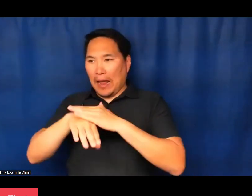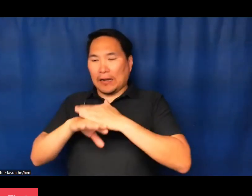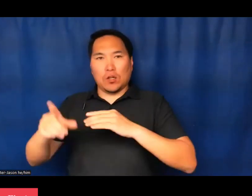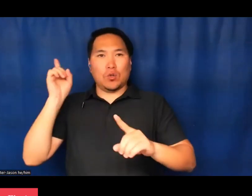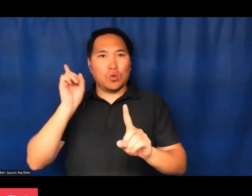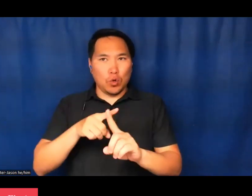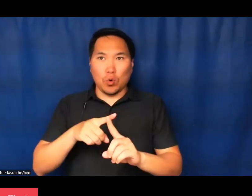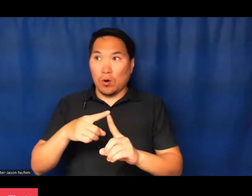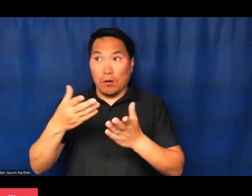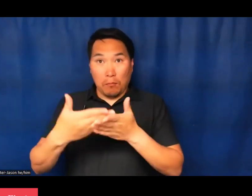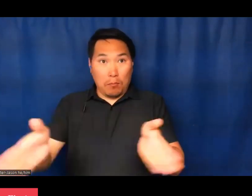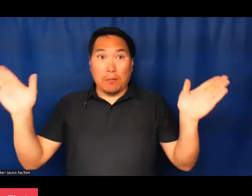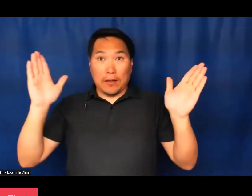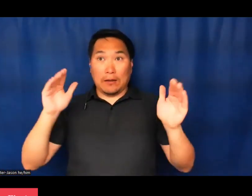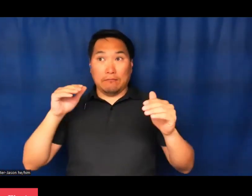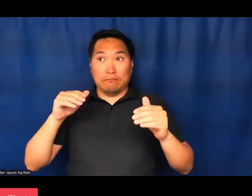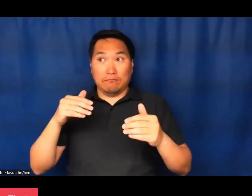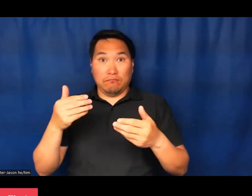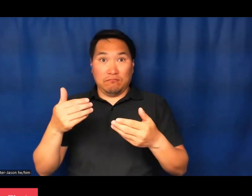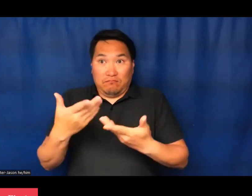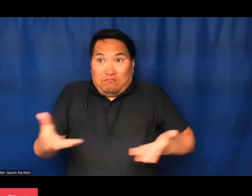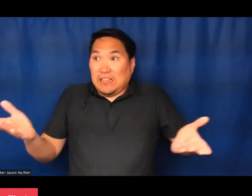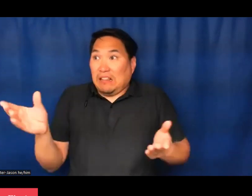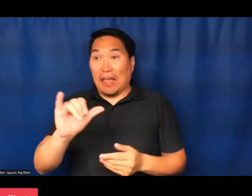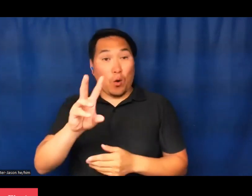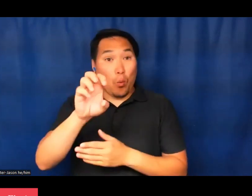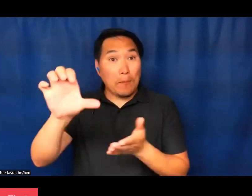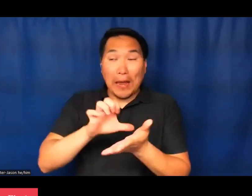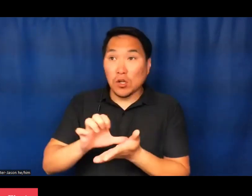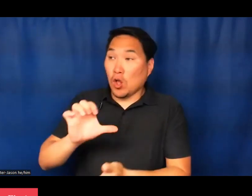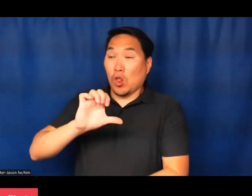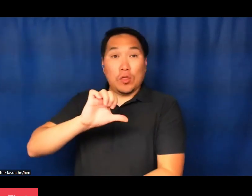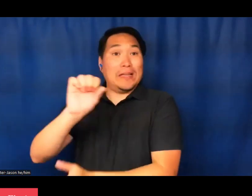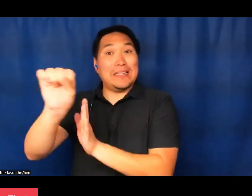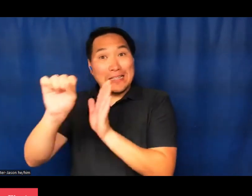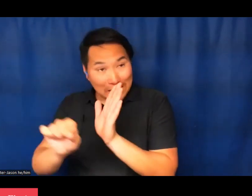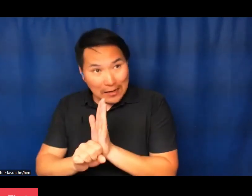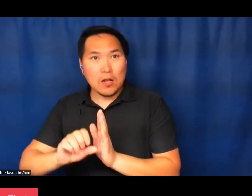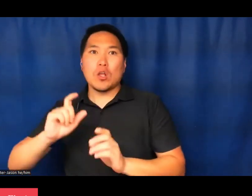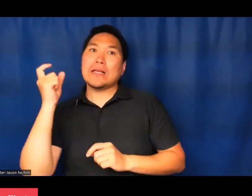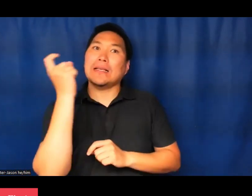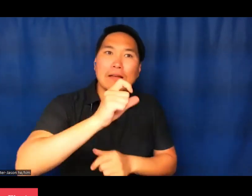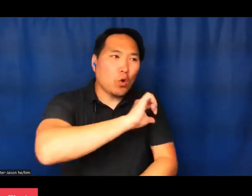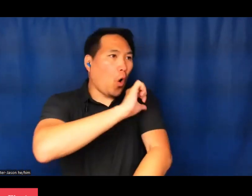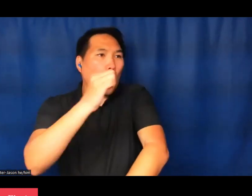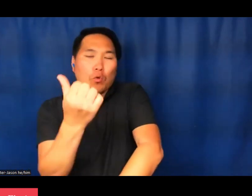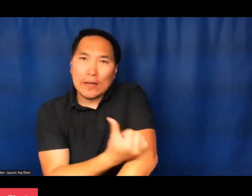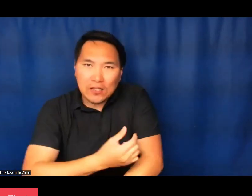websites, who after all are sanctioned and authorized by the state to set up shop and operate within the state. Right?